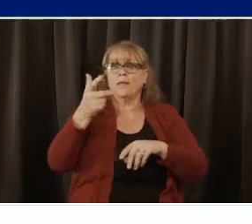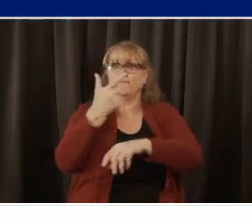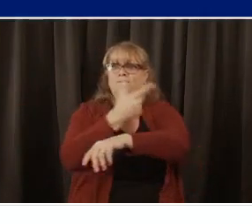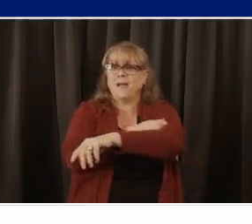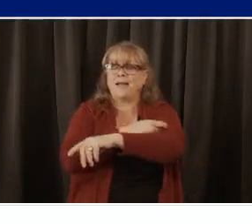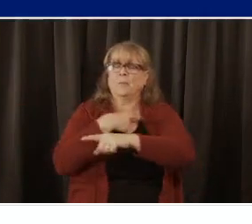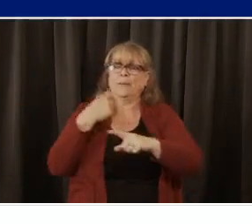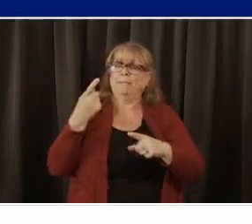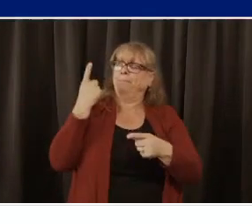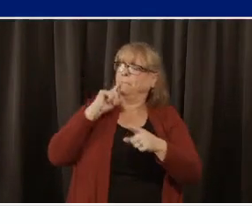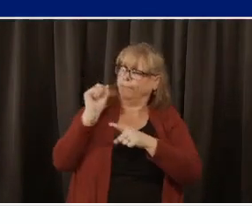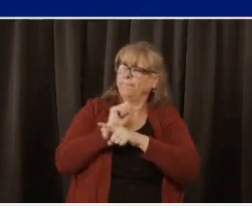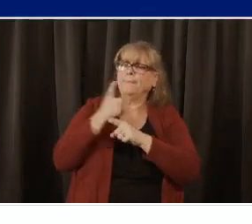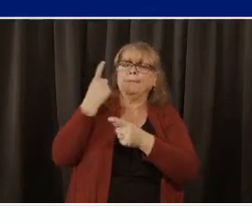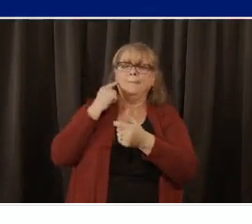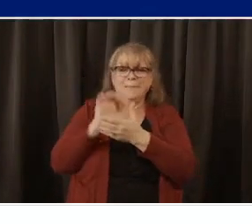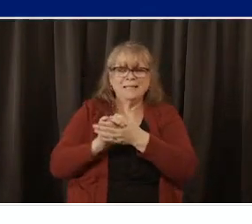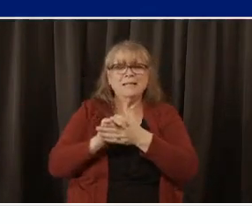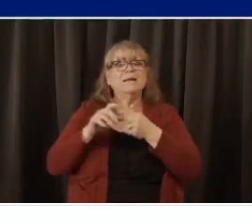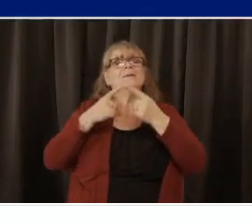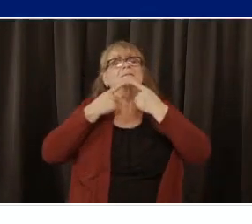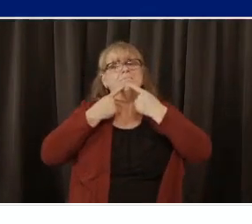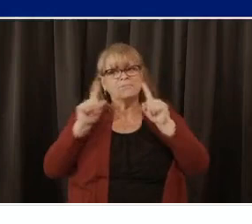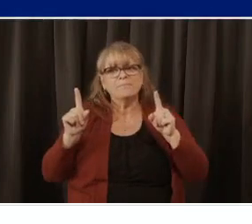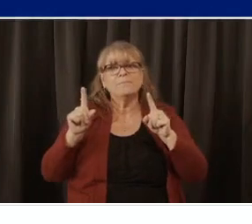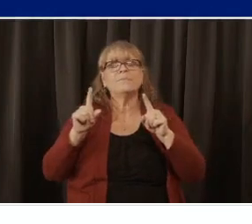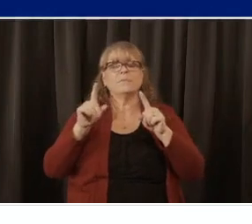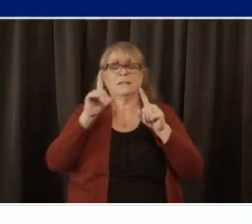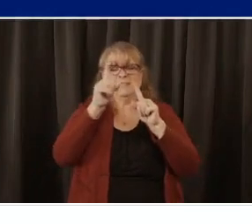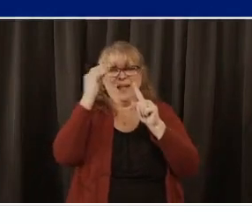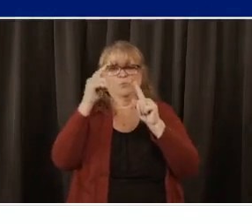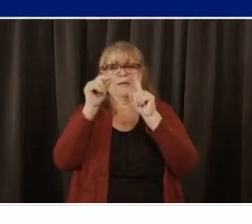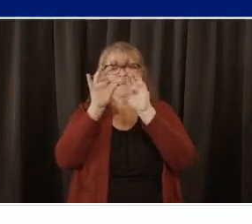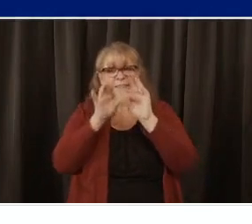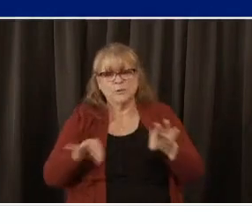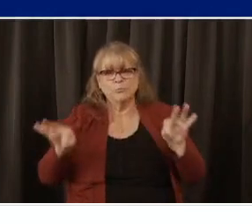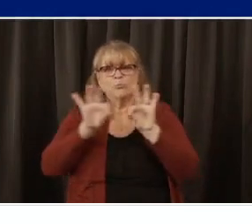At this point in Colorado. You'll see here that we have about 43 45% of specimens that